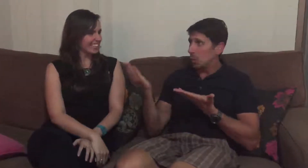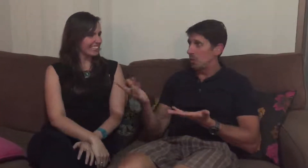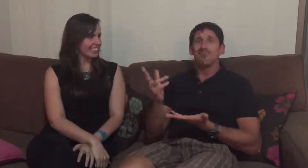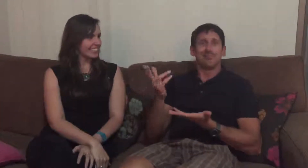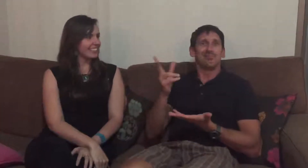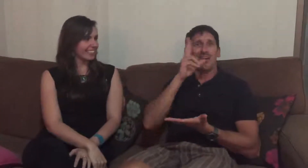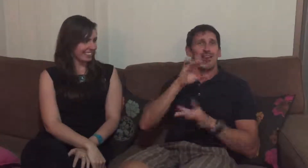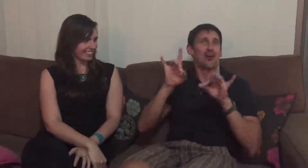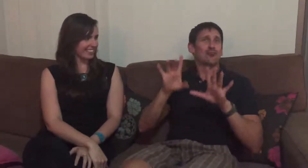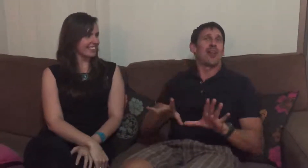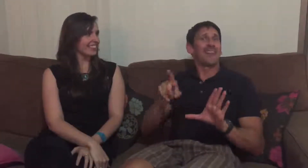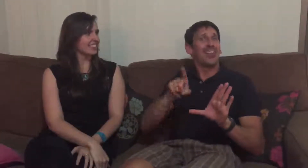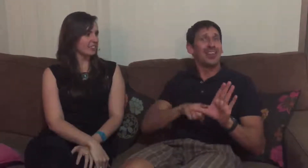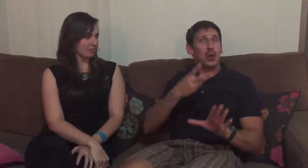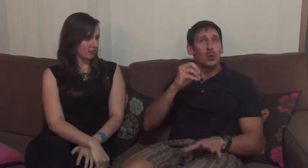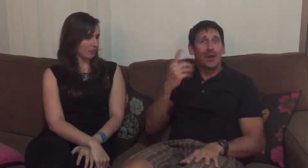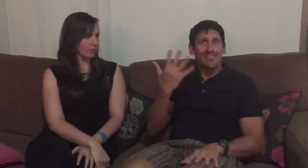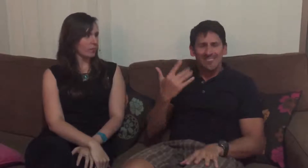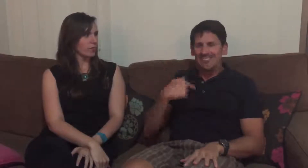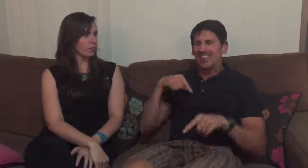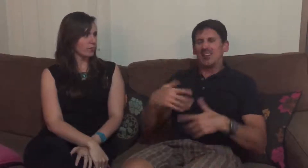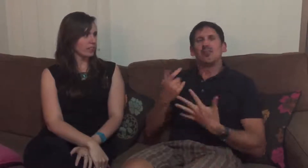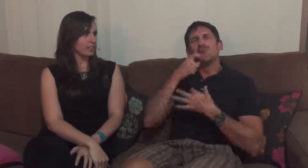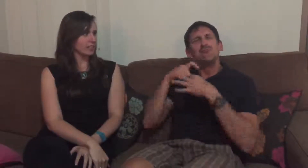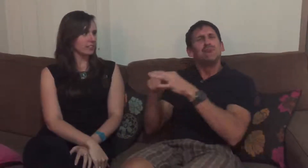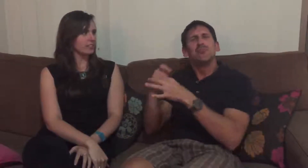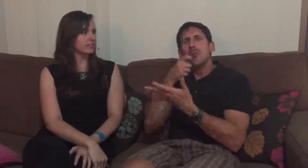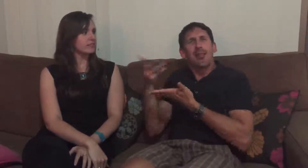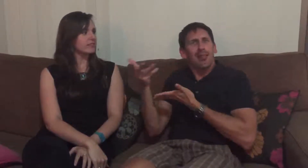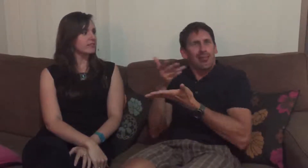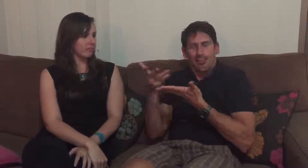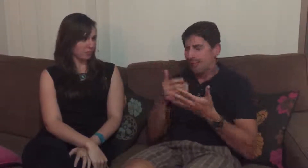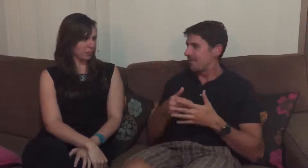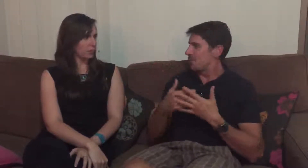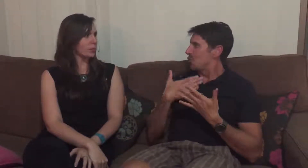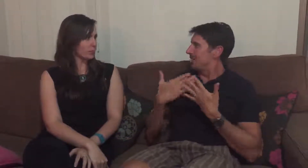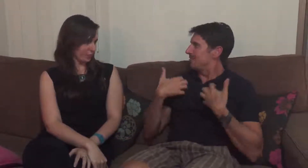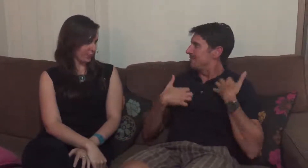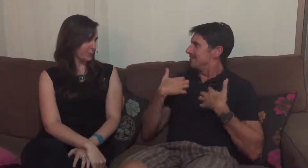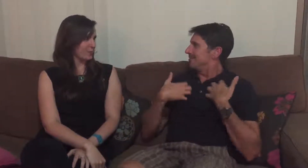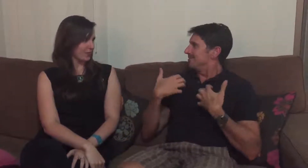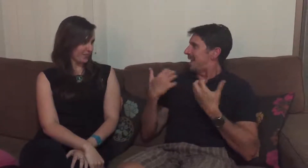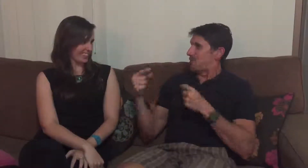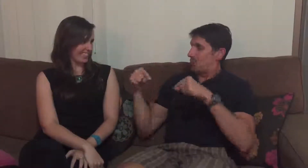She is our Young Australian of the Year for 2015. She is here tonight to have a discussion with me.